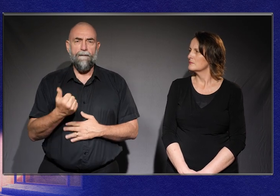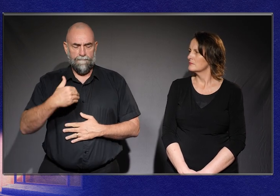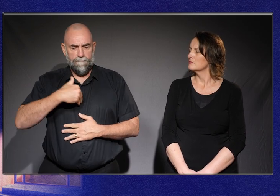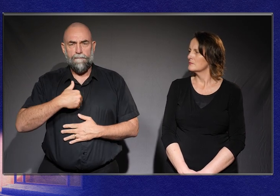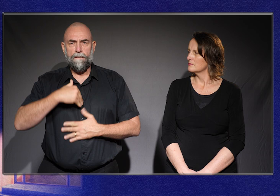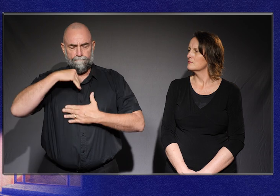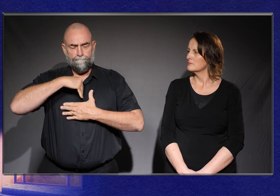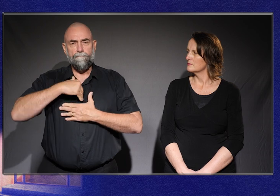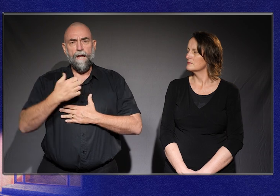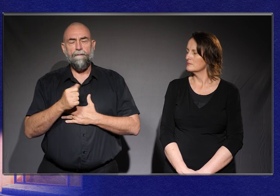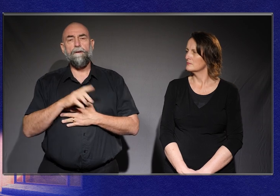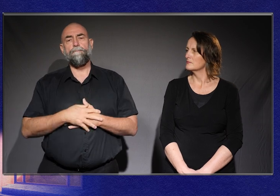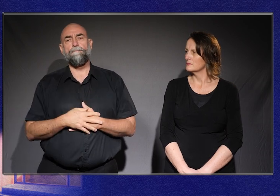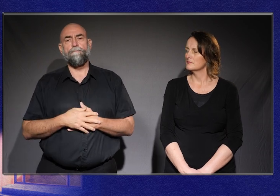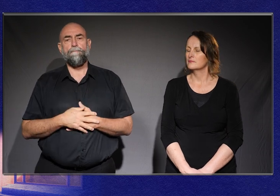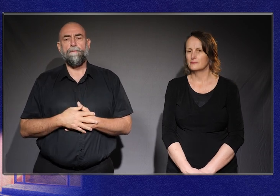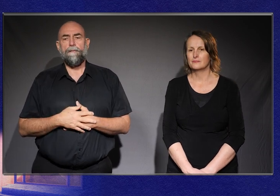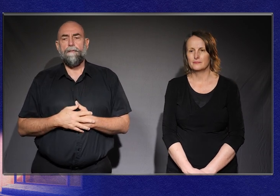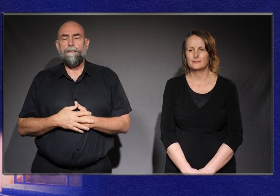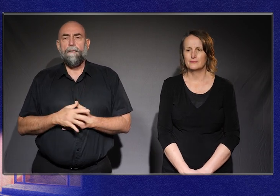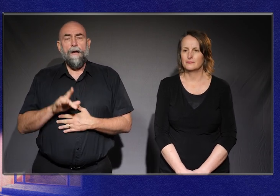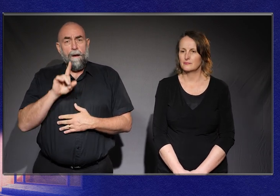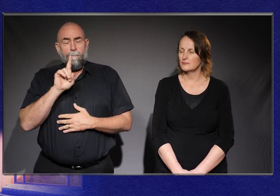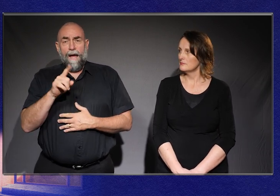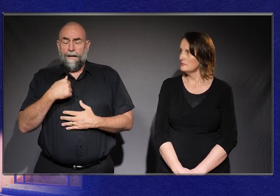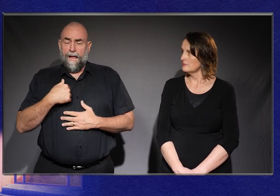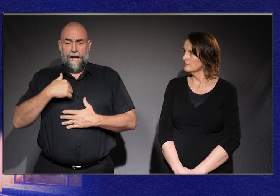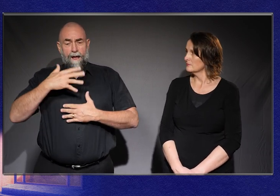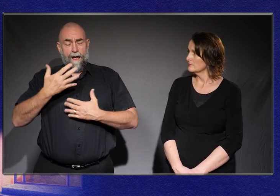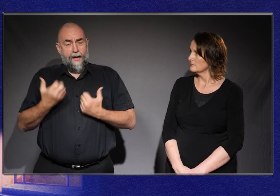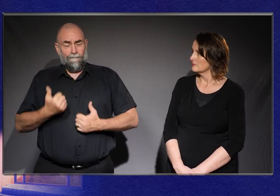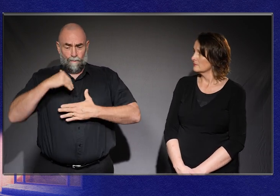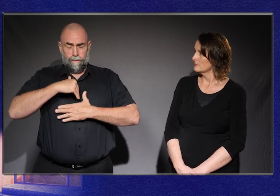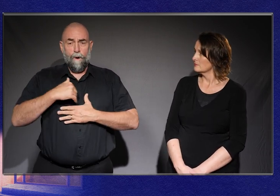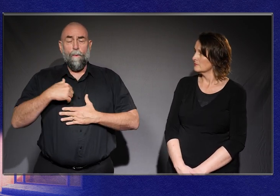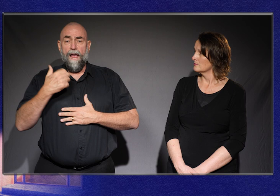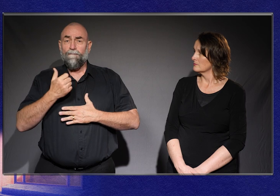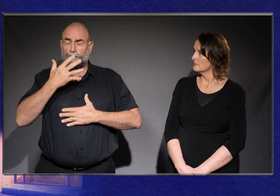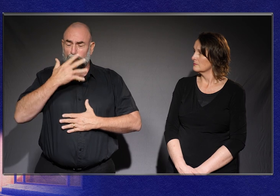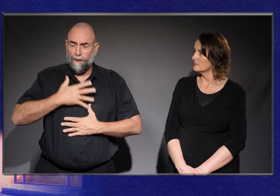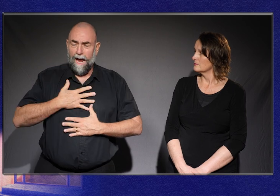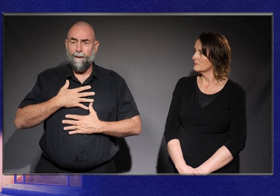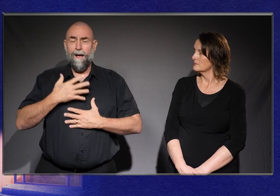Within our grasp are antidotes to the shame and trauma that comes with disability.